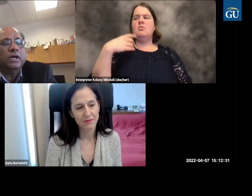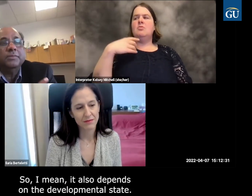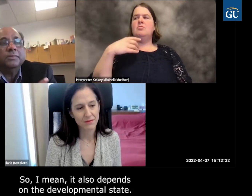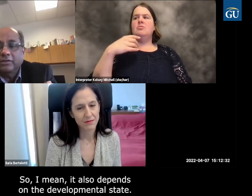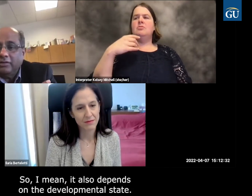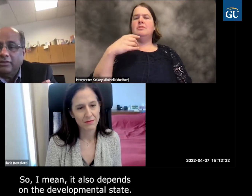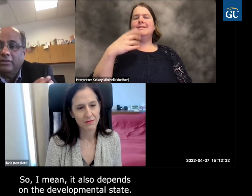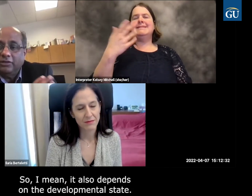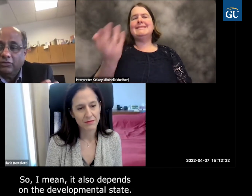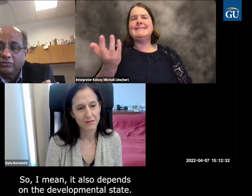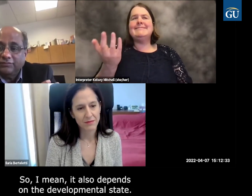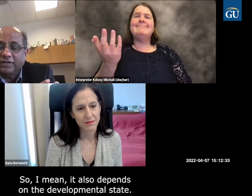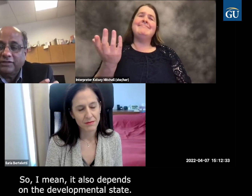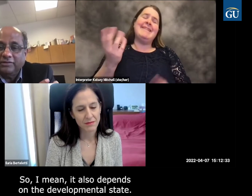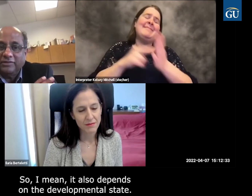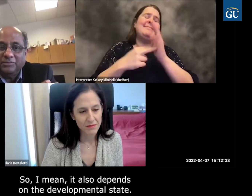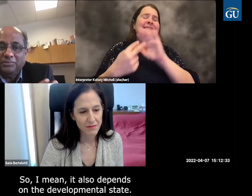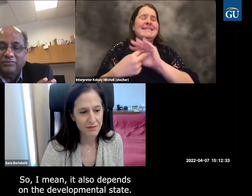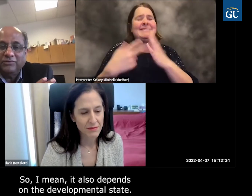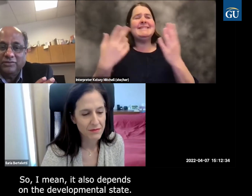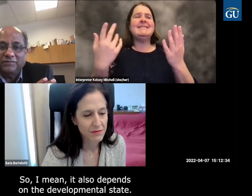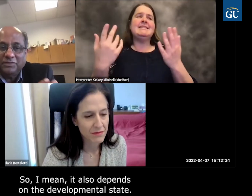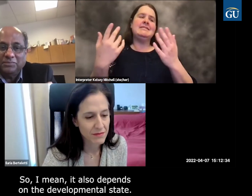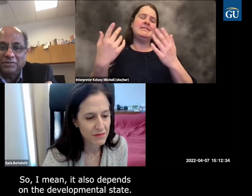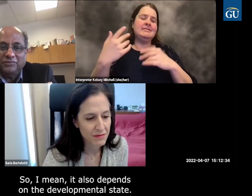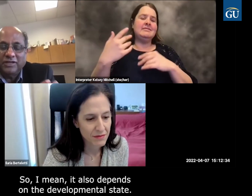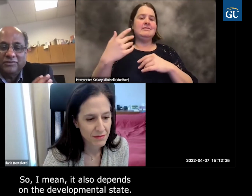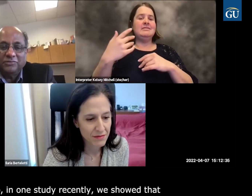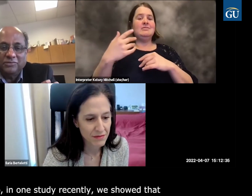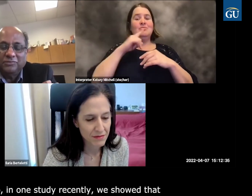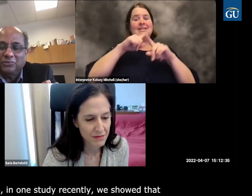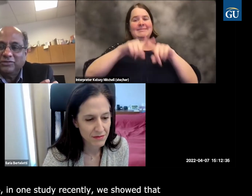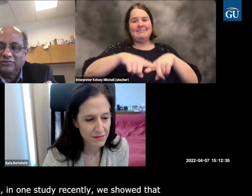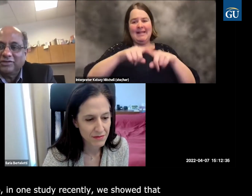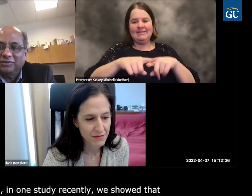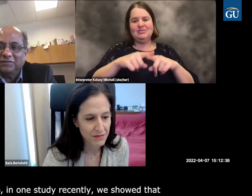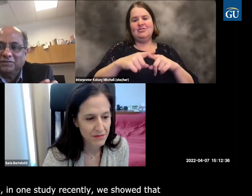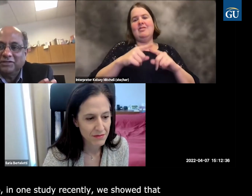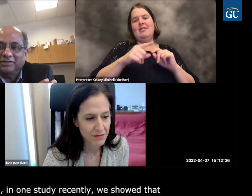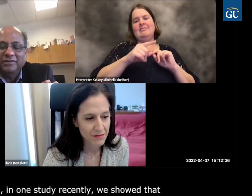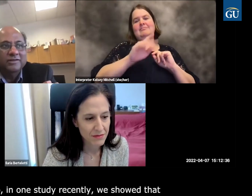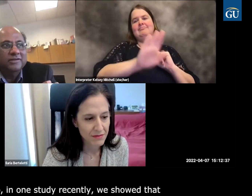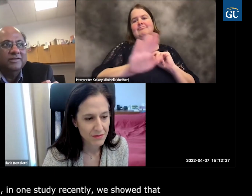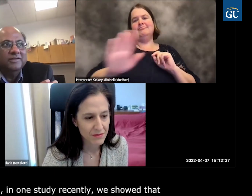i mean it also depends on the developmental state so in